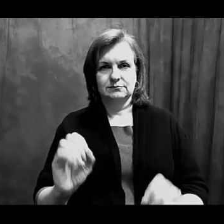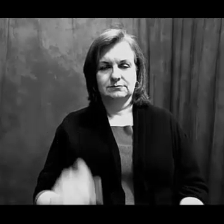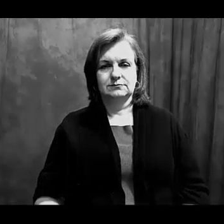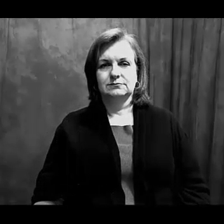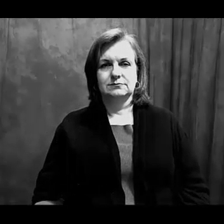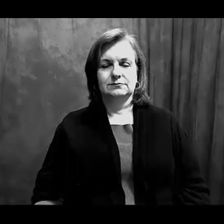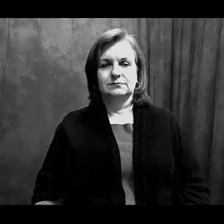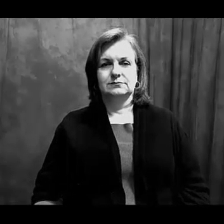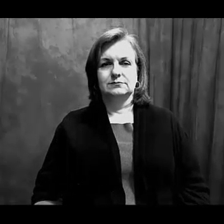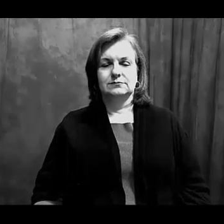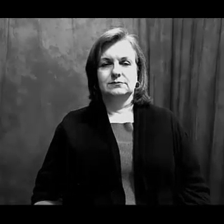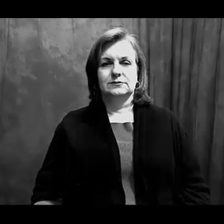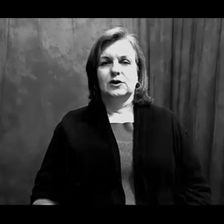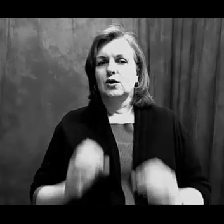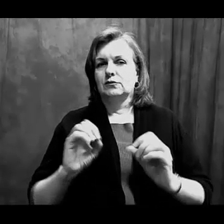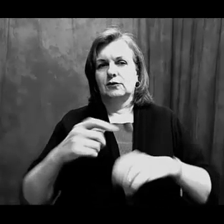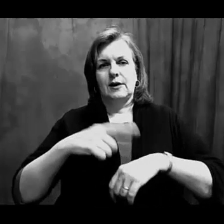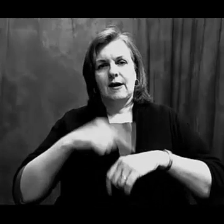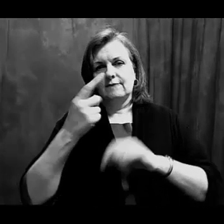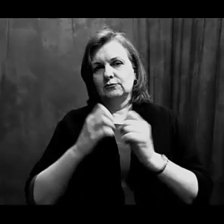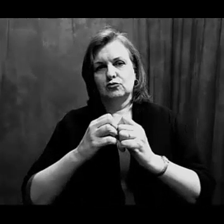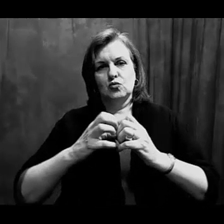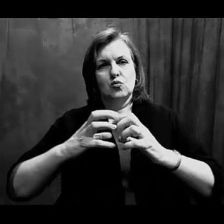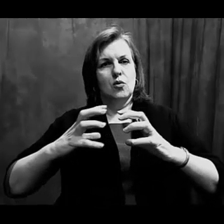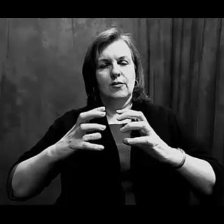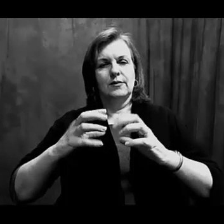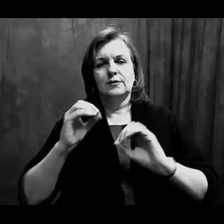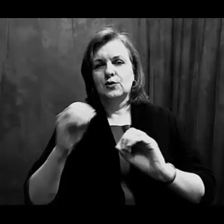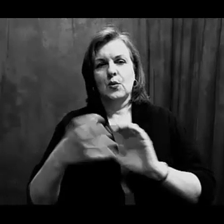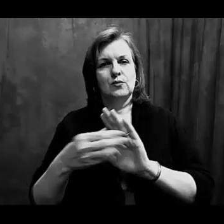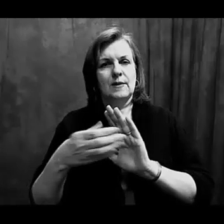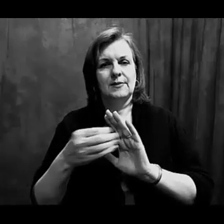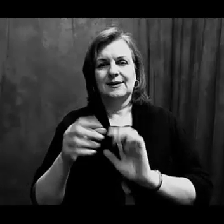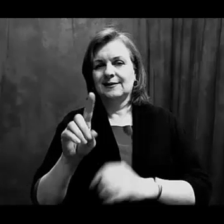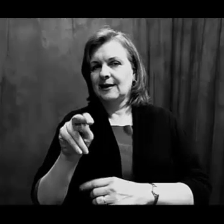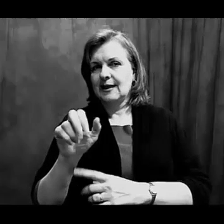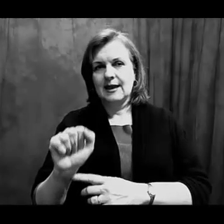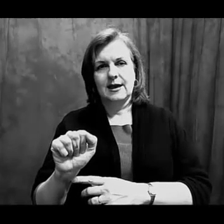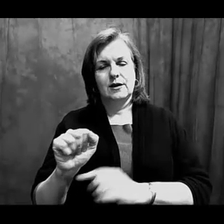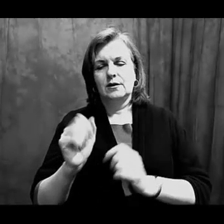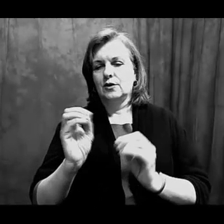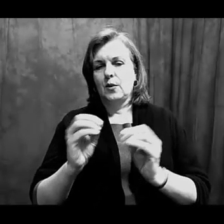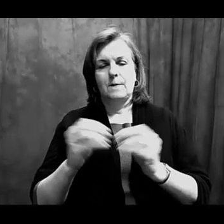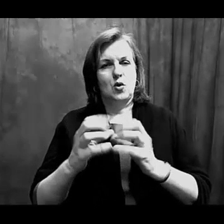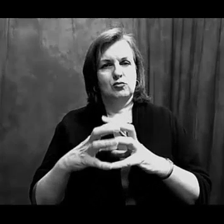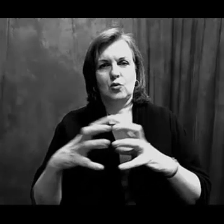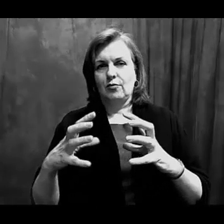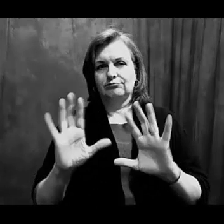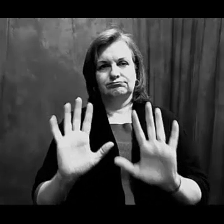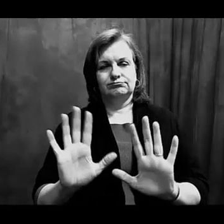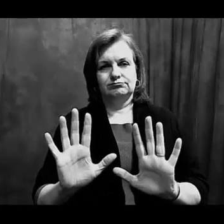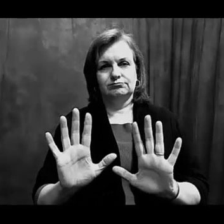here so there's no growth there's no replication there's no more growth